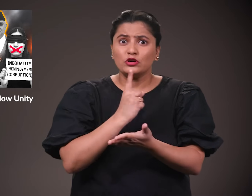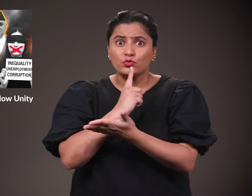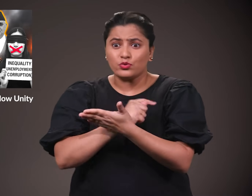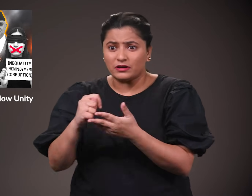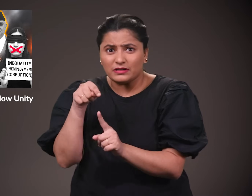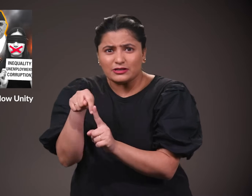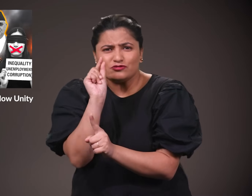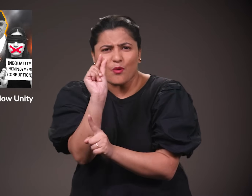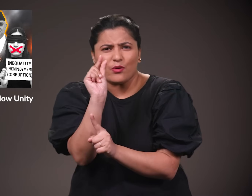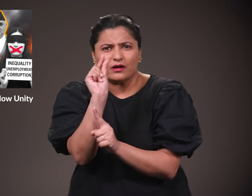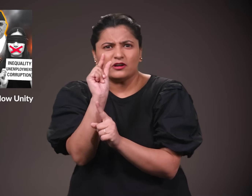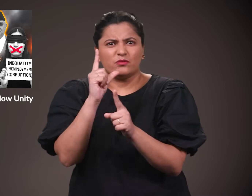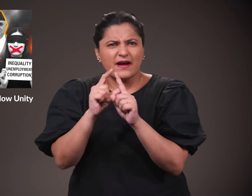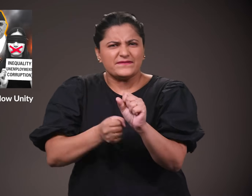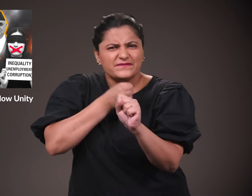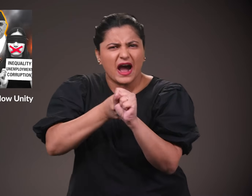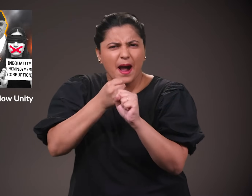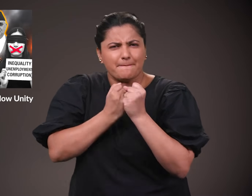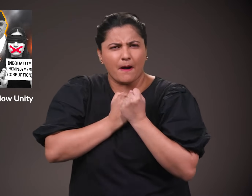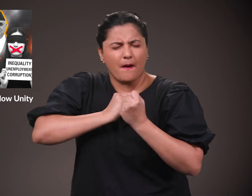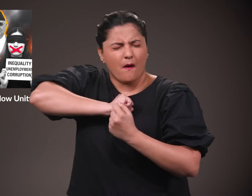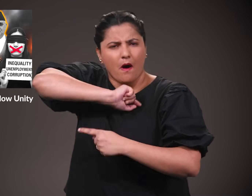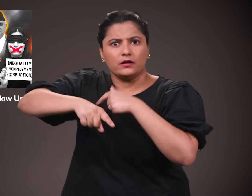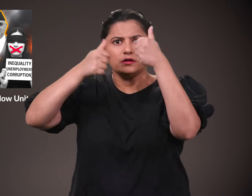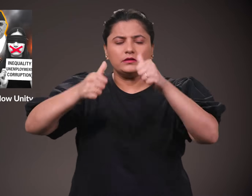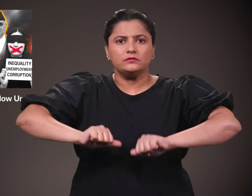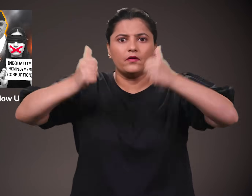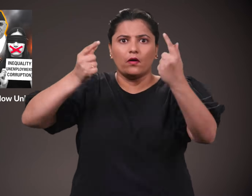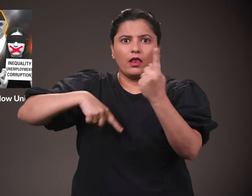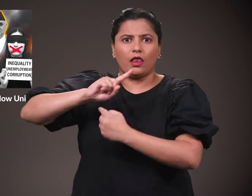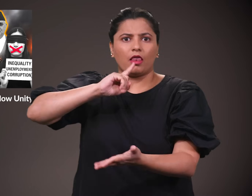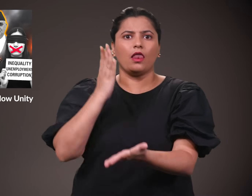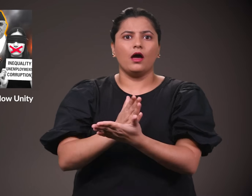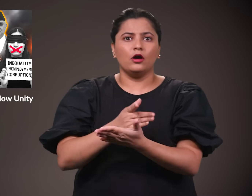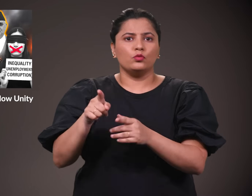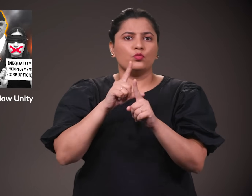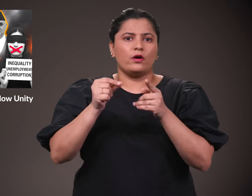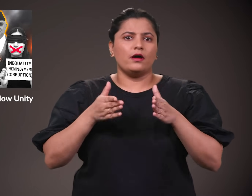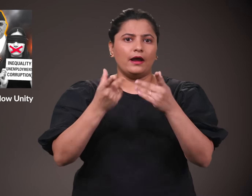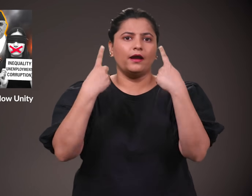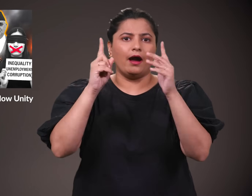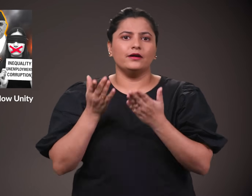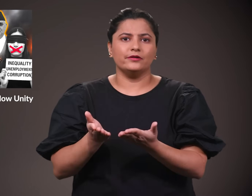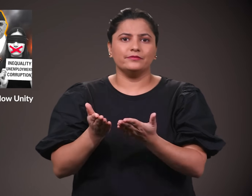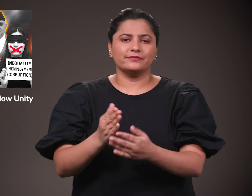Truth always prevails when fought for. That's the right path.